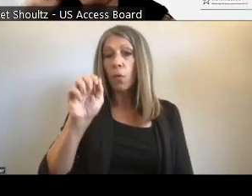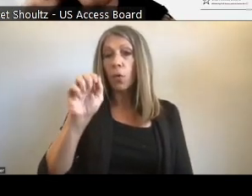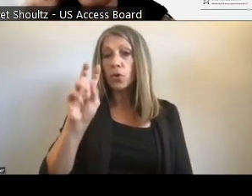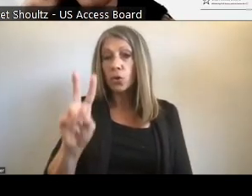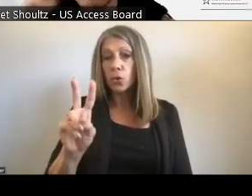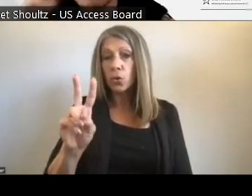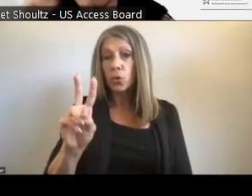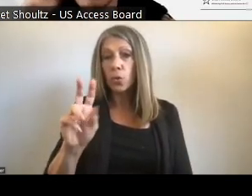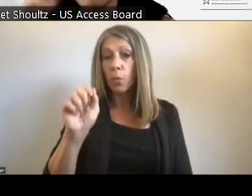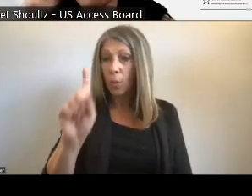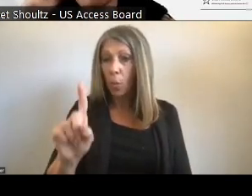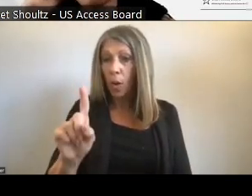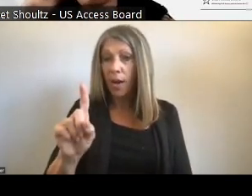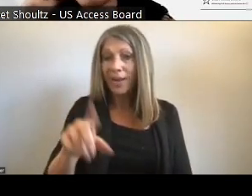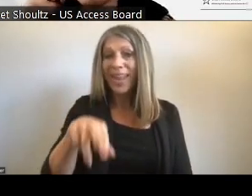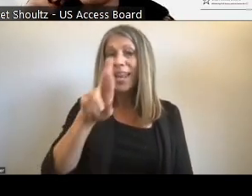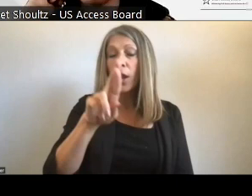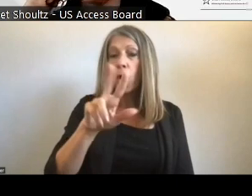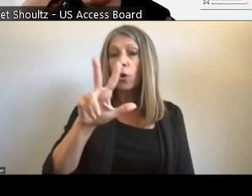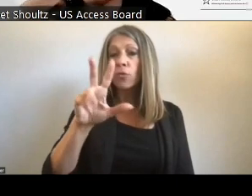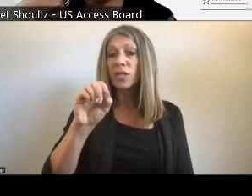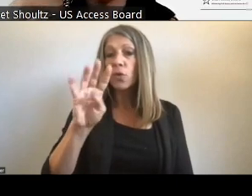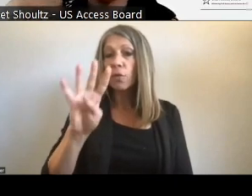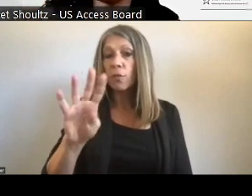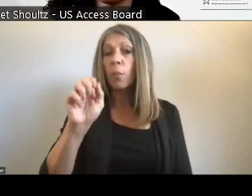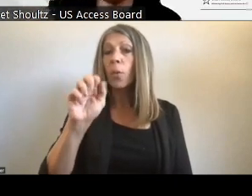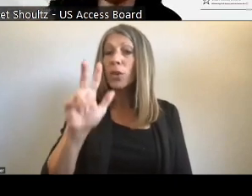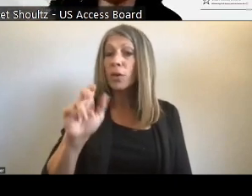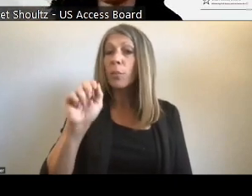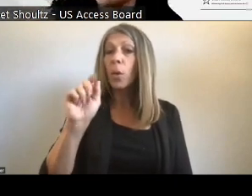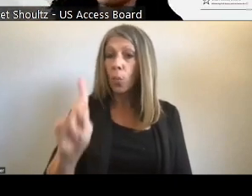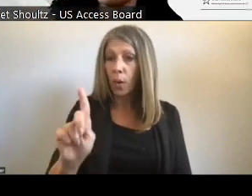and r304.3.1